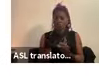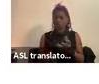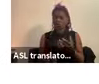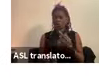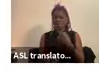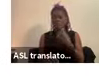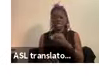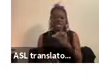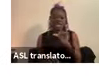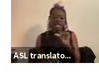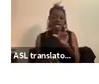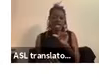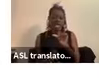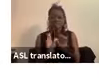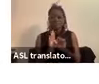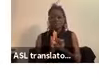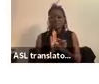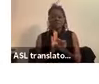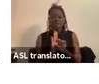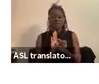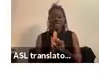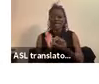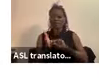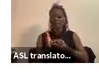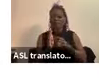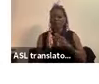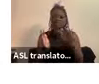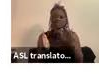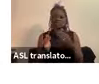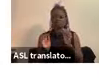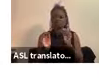the majority of these ninety two percent had mild symptoms.